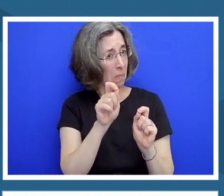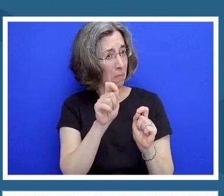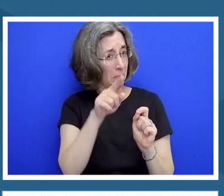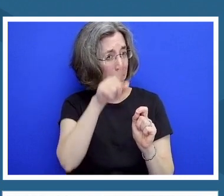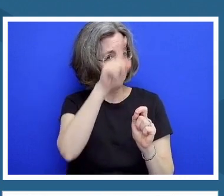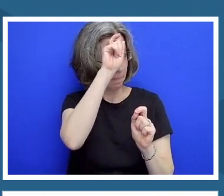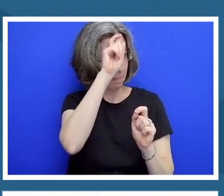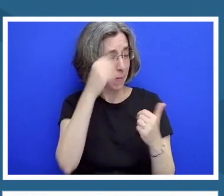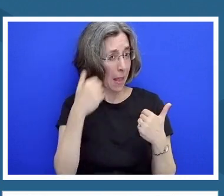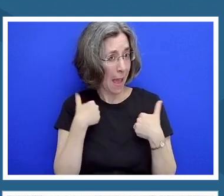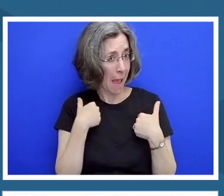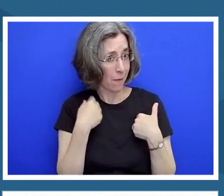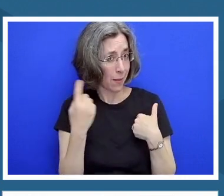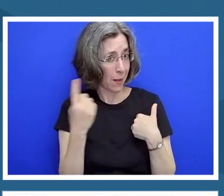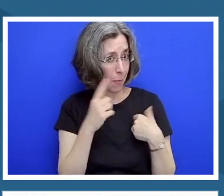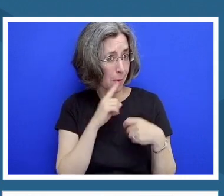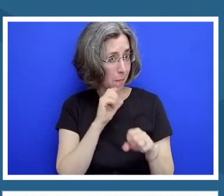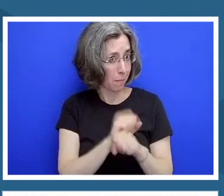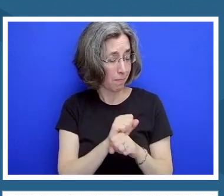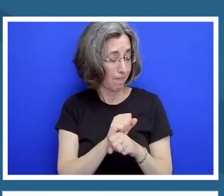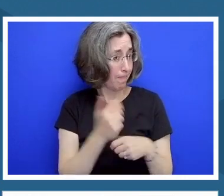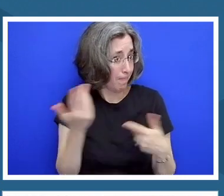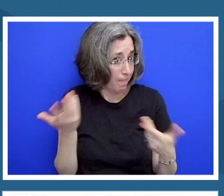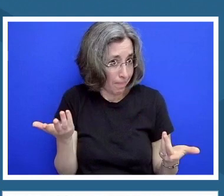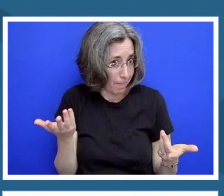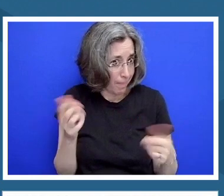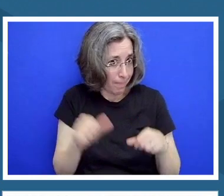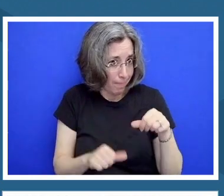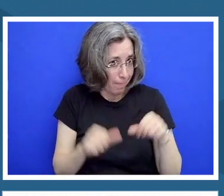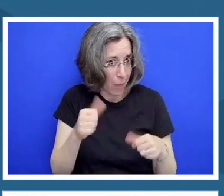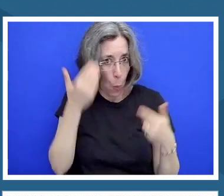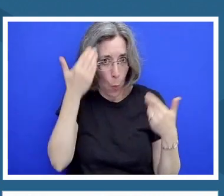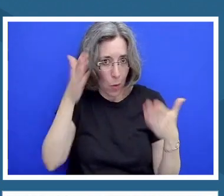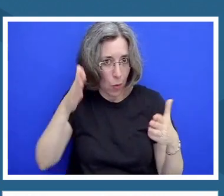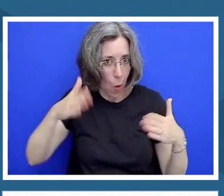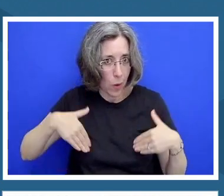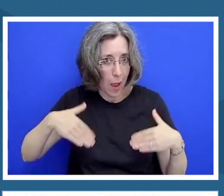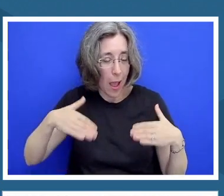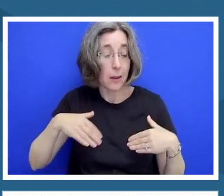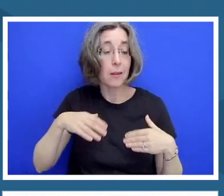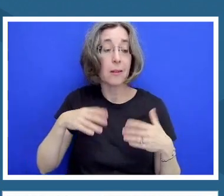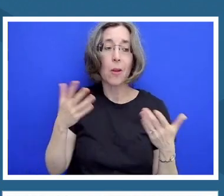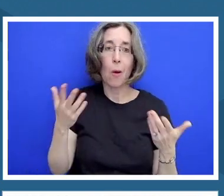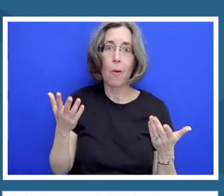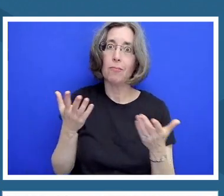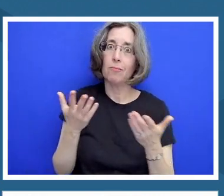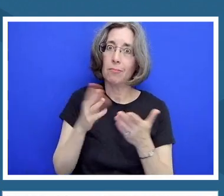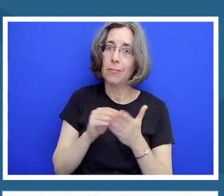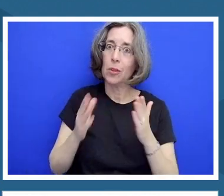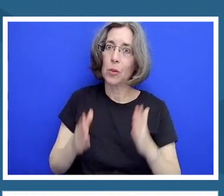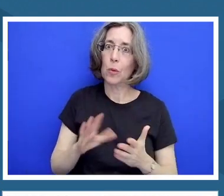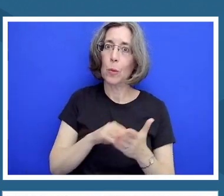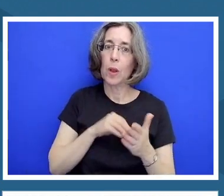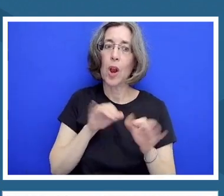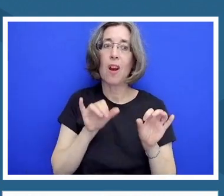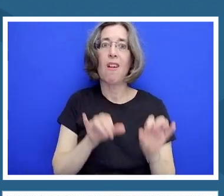and so one of the things students learn is that more data is better